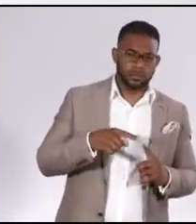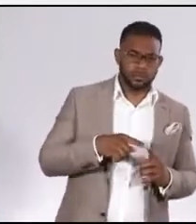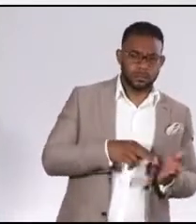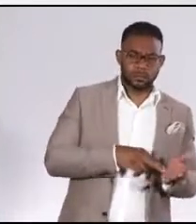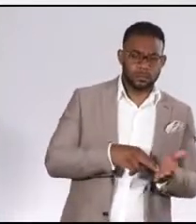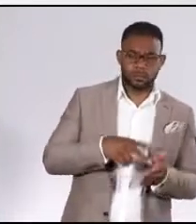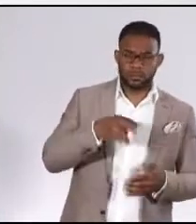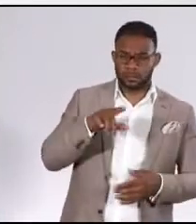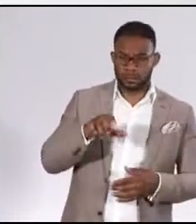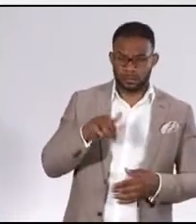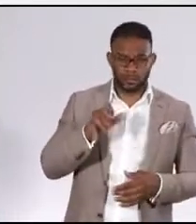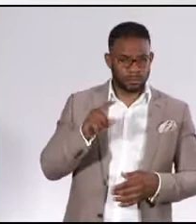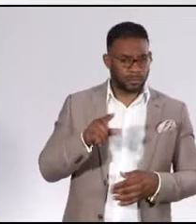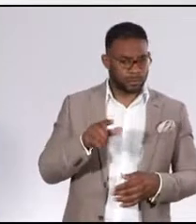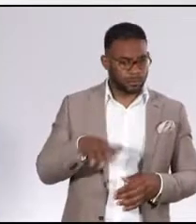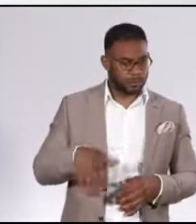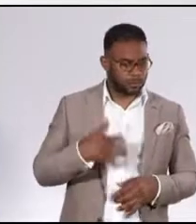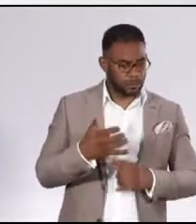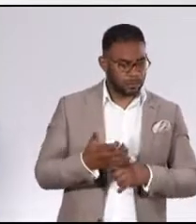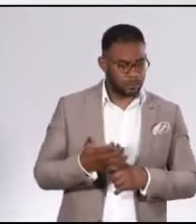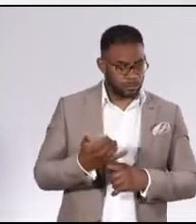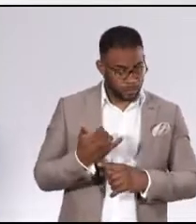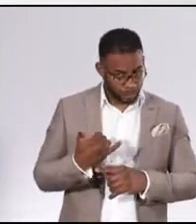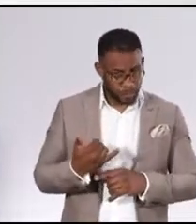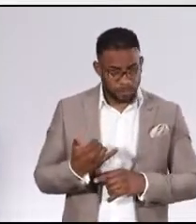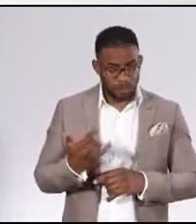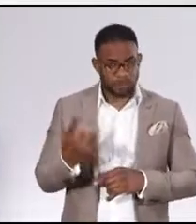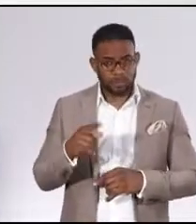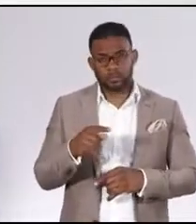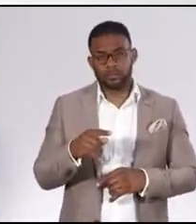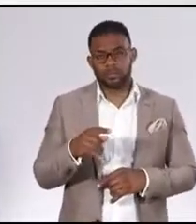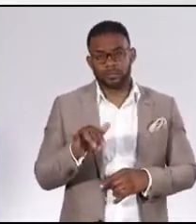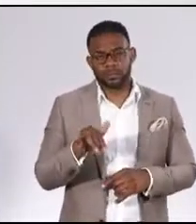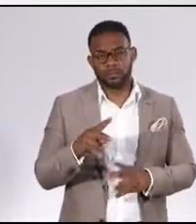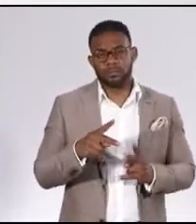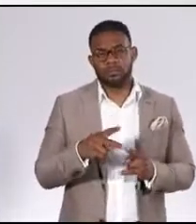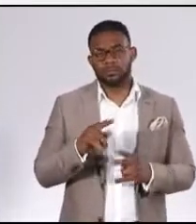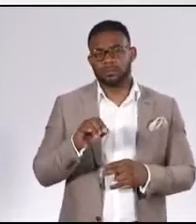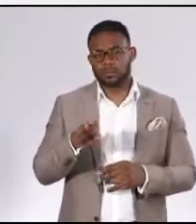So i'll ask you to pull your phone back out go to that. uh Second tab you had open